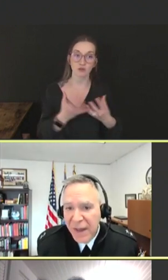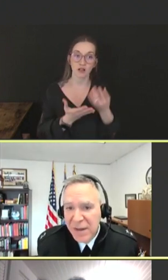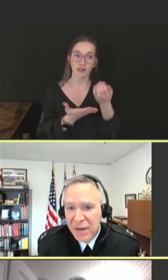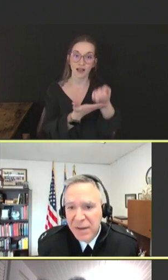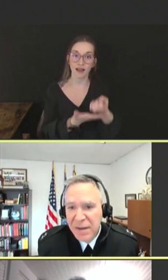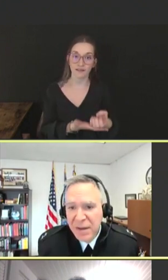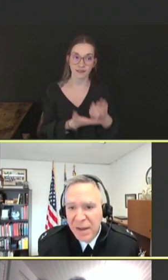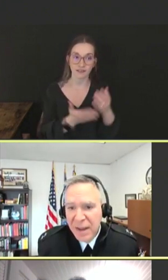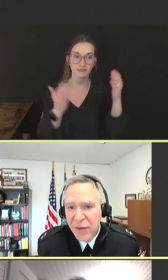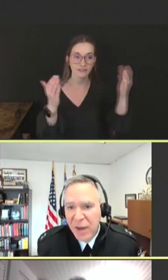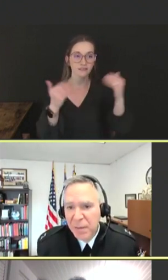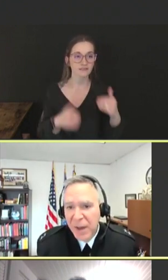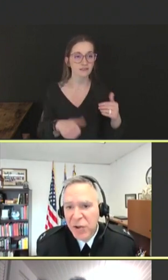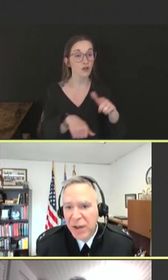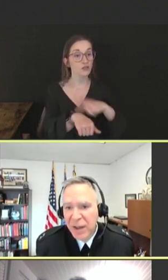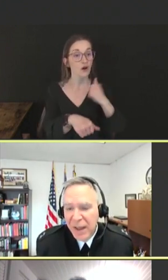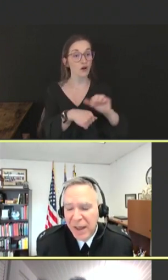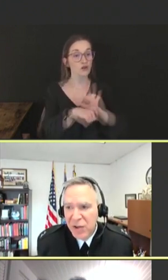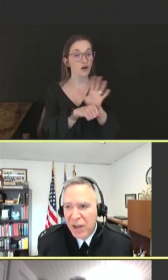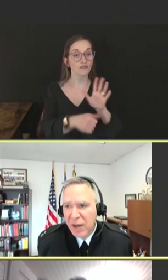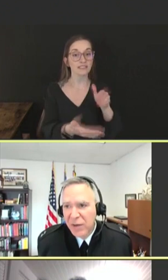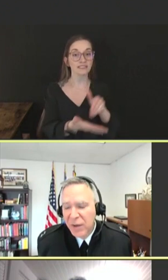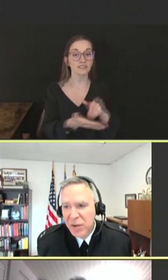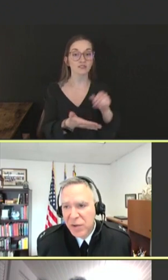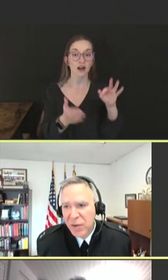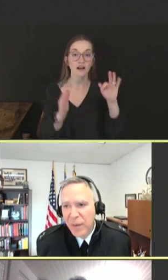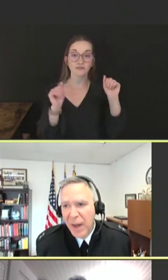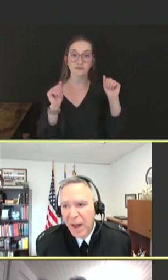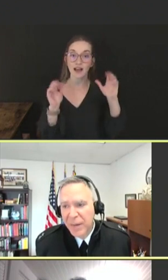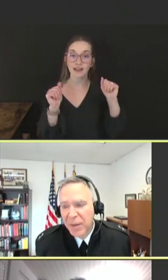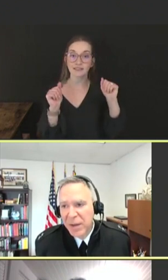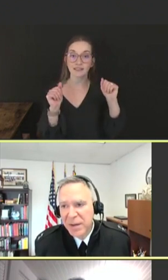of excellence, to integrate patient-engaged care and research. So, in the omnibus,